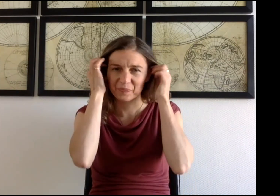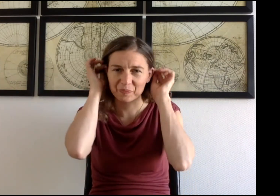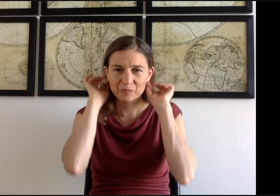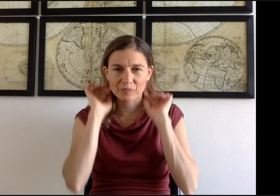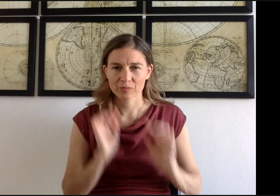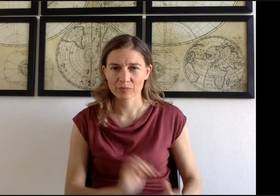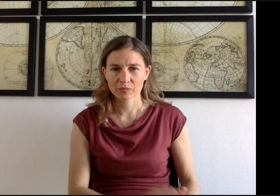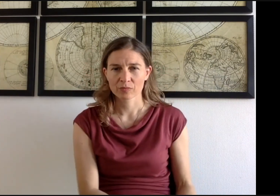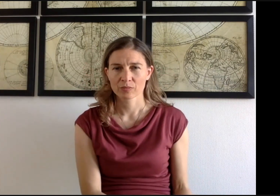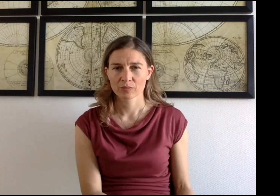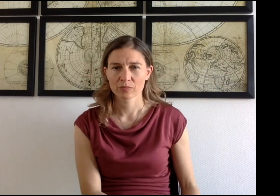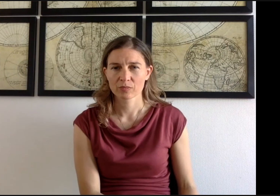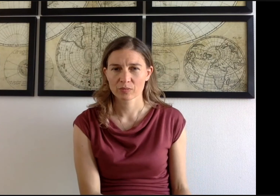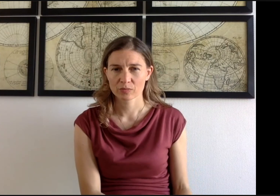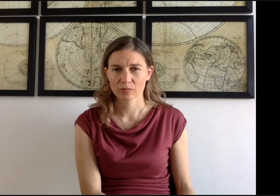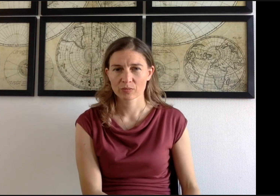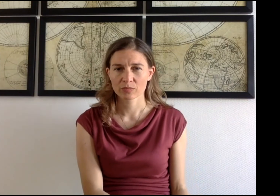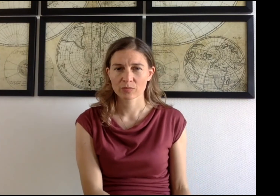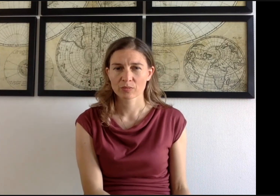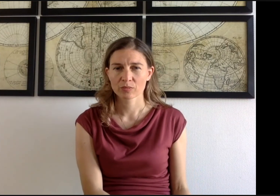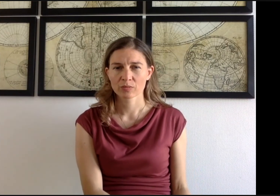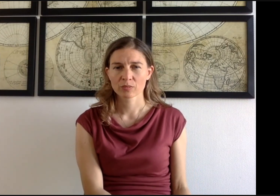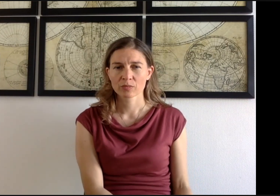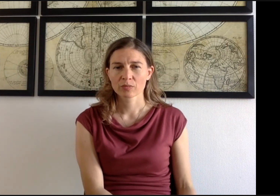ANDRÉ: I'm very sorry but... RAQUEL: It's okay.